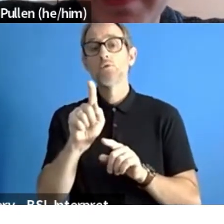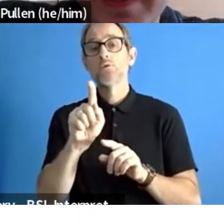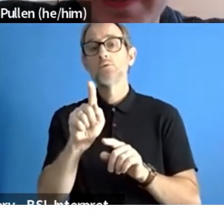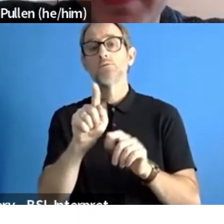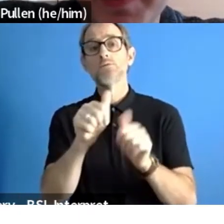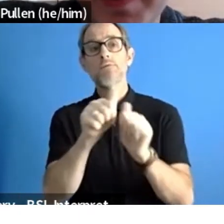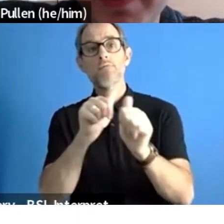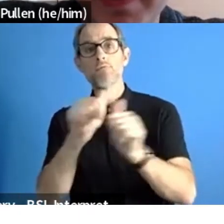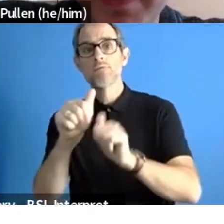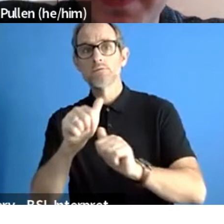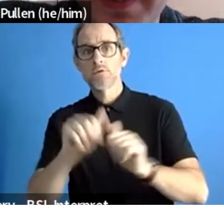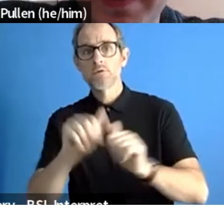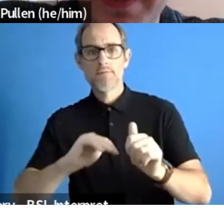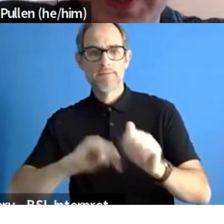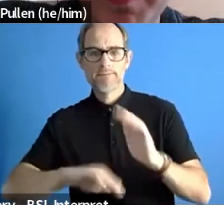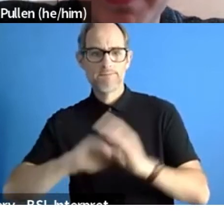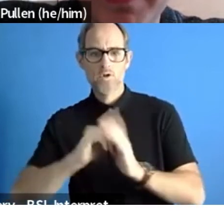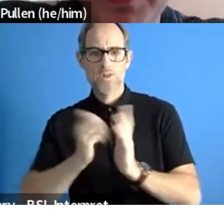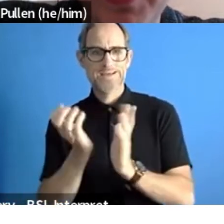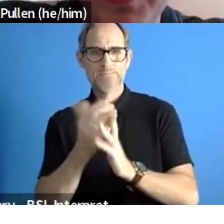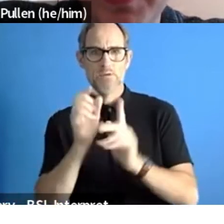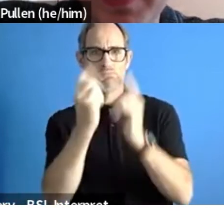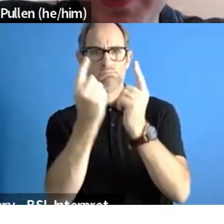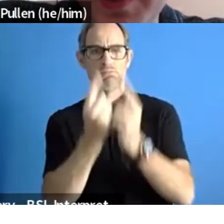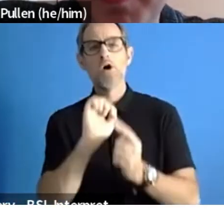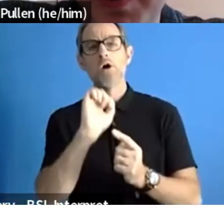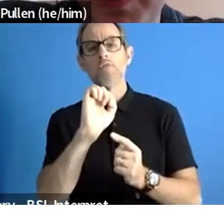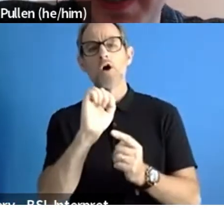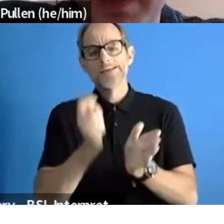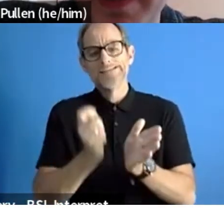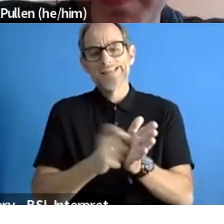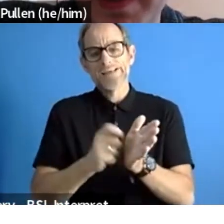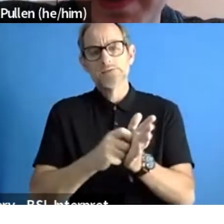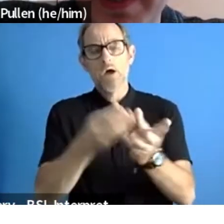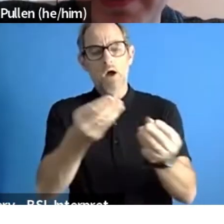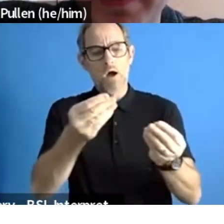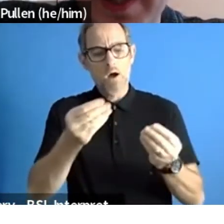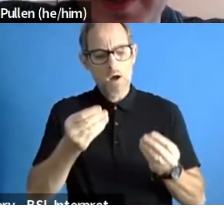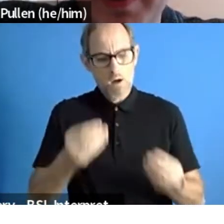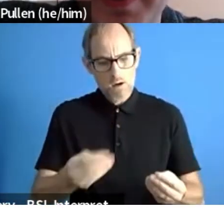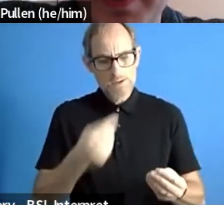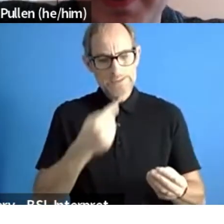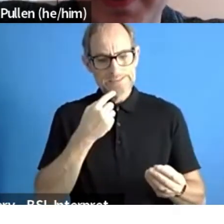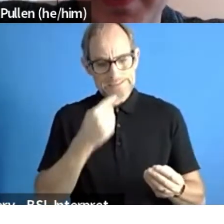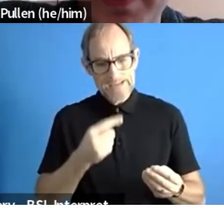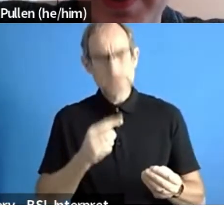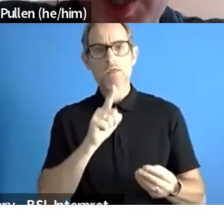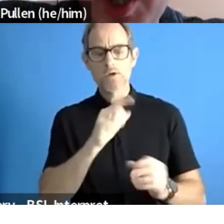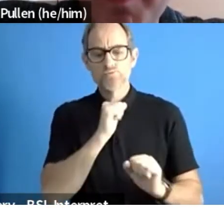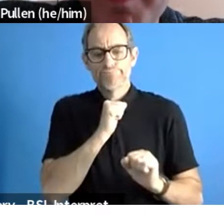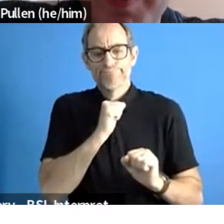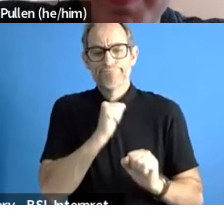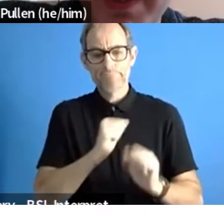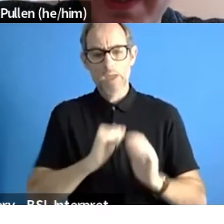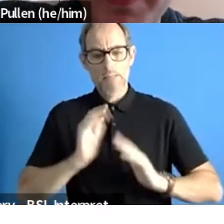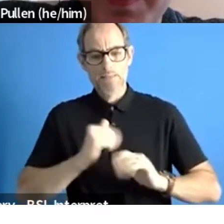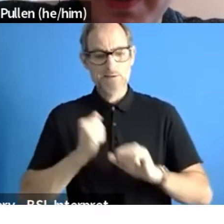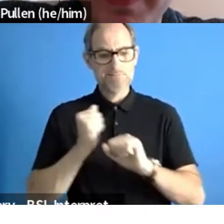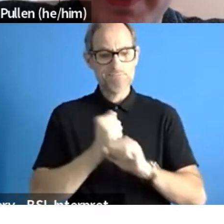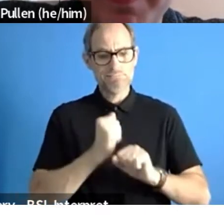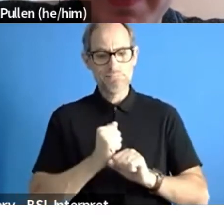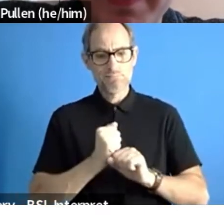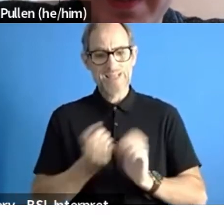may say they are working to build into that but might be less willing to